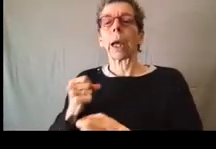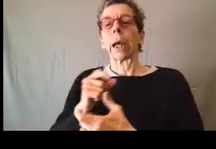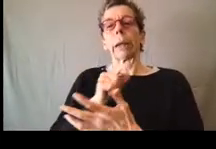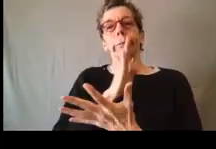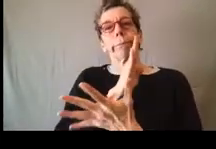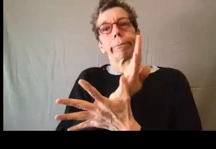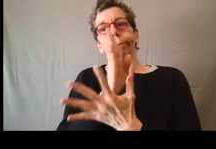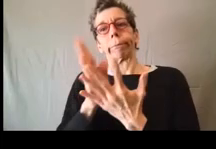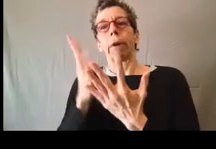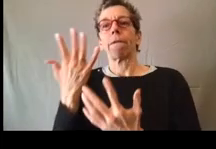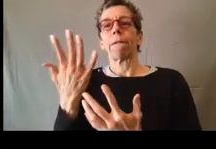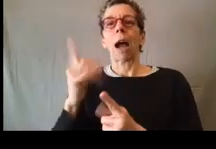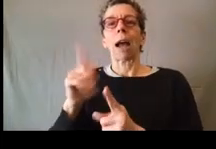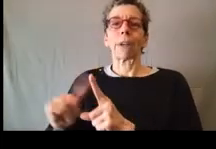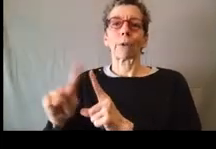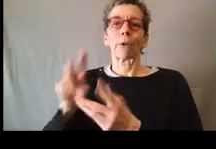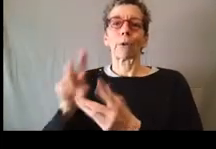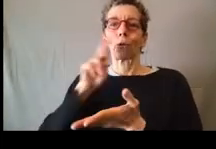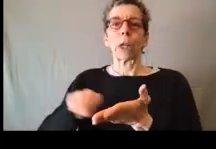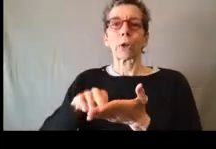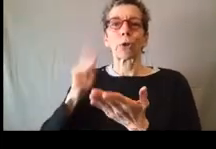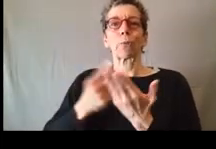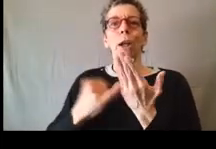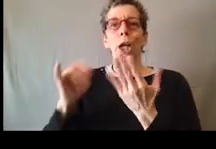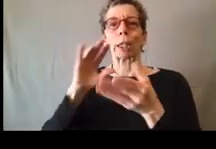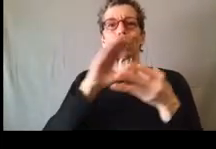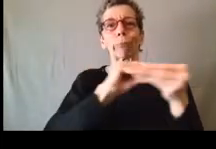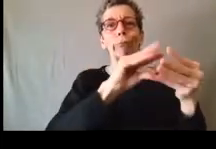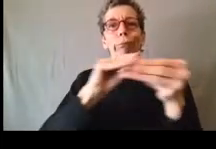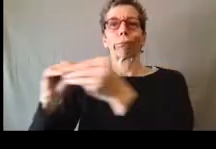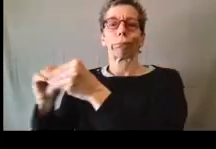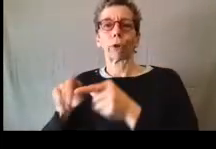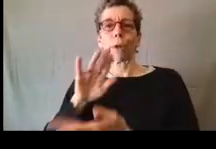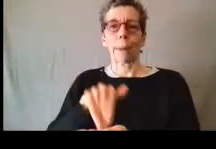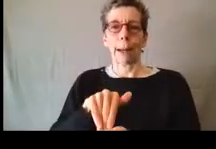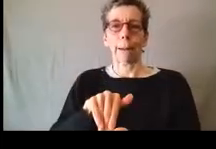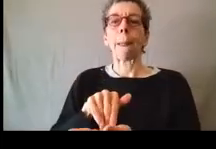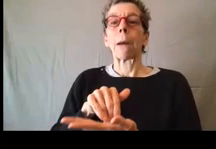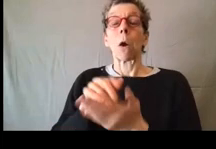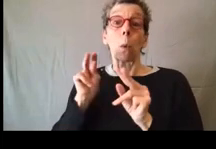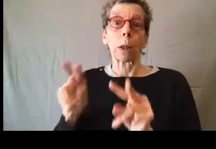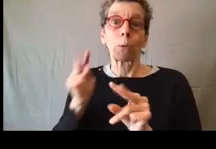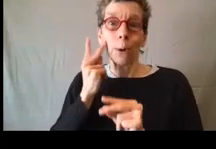development and planning. And so we look forward to seeing you there. When you leave your zoom